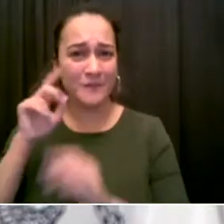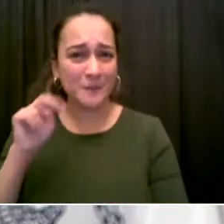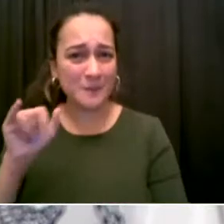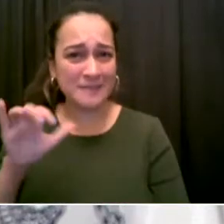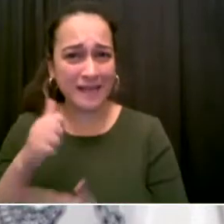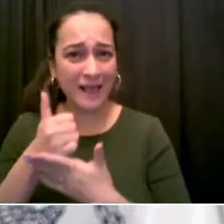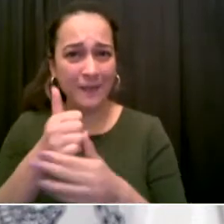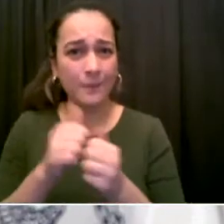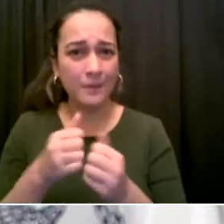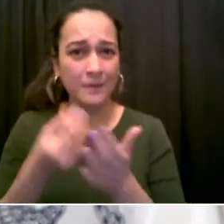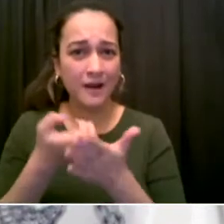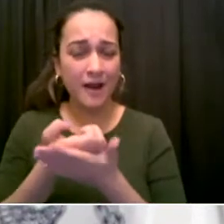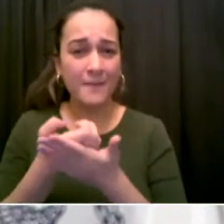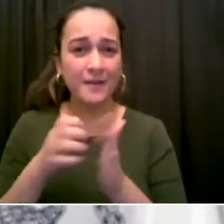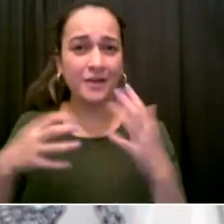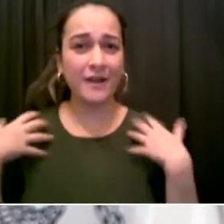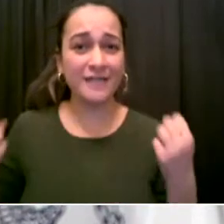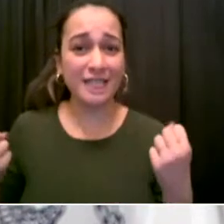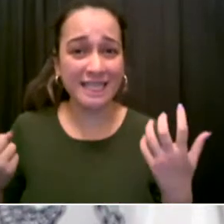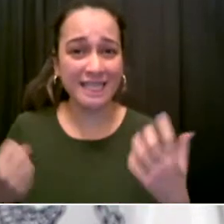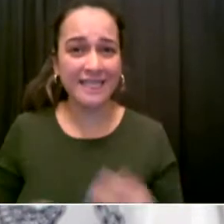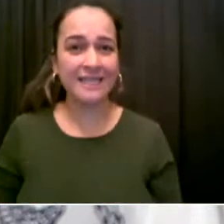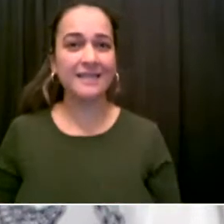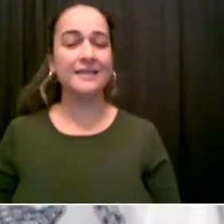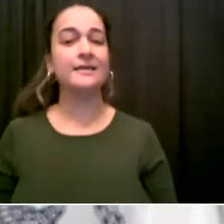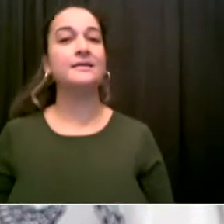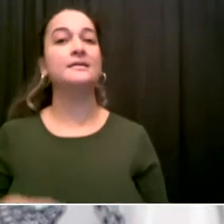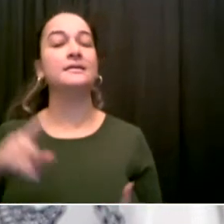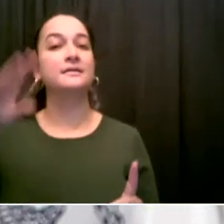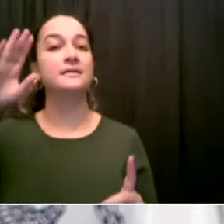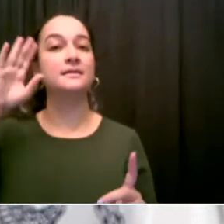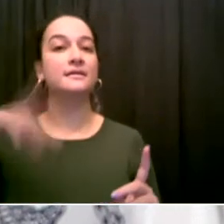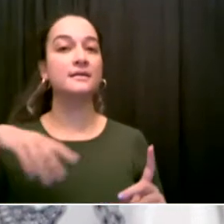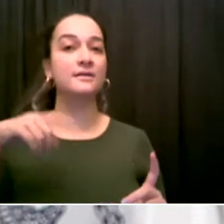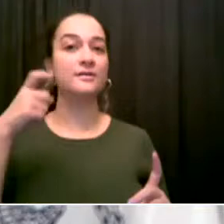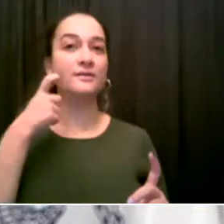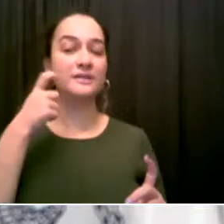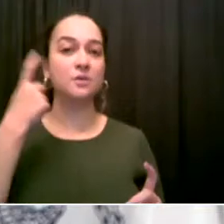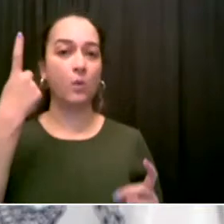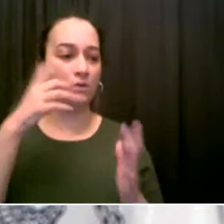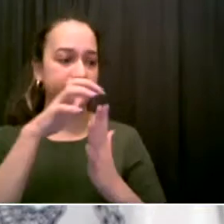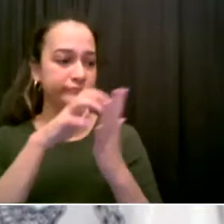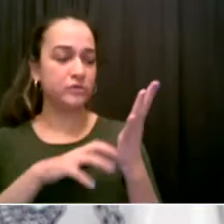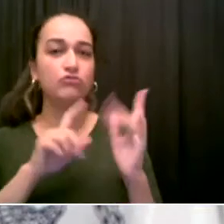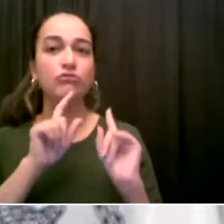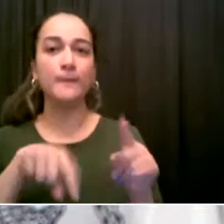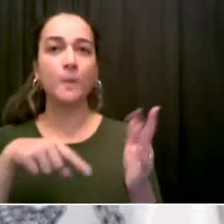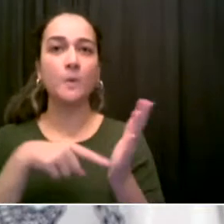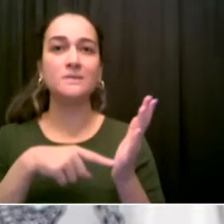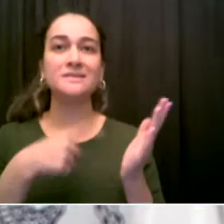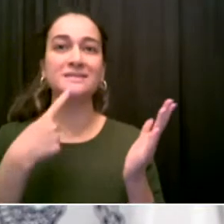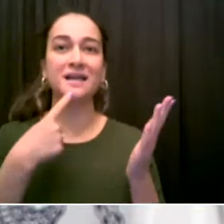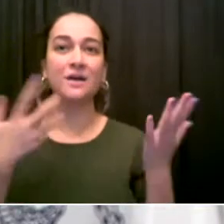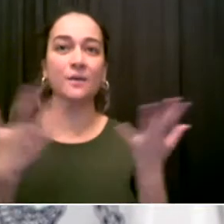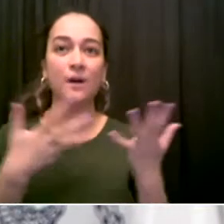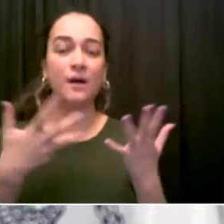REPORT EARLIER THIS WEEK THAT ONLY 29% OF AMERICANS ARE EVEN GOING TO